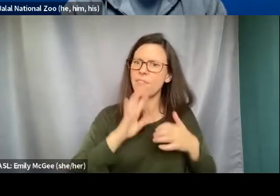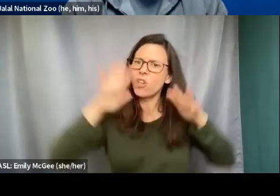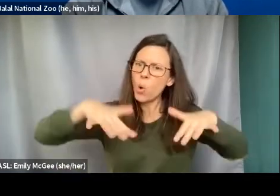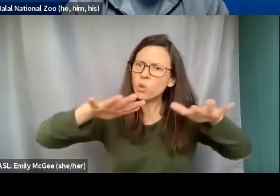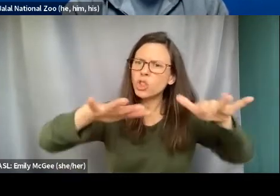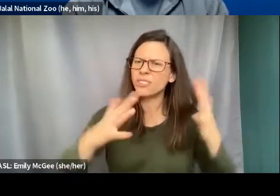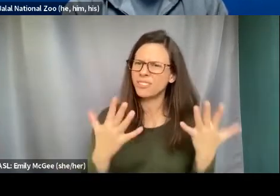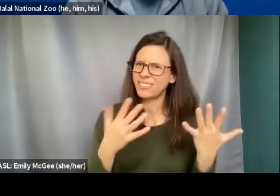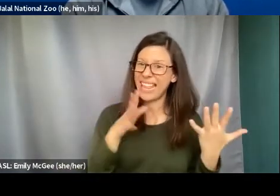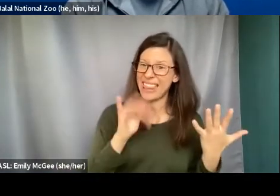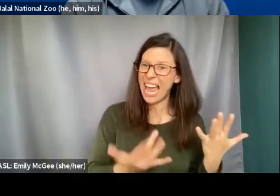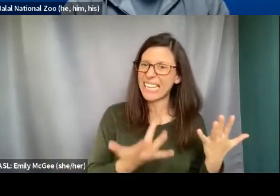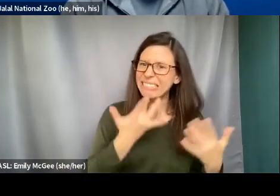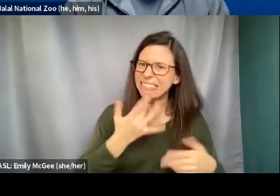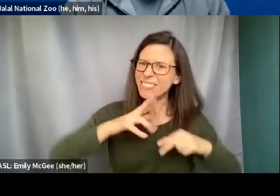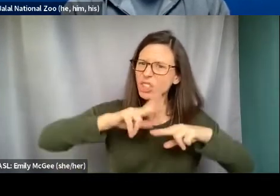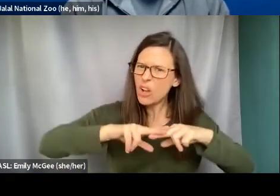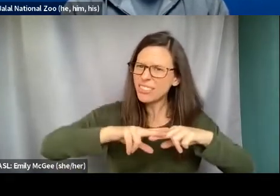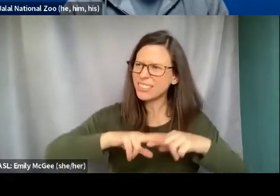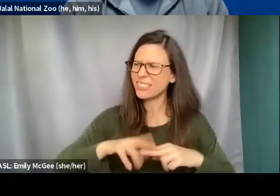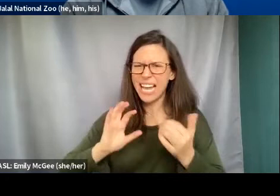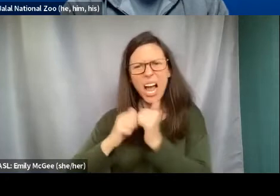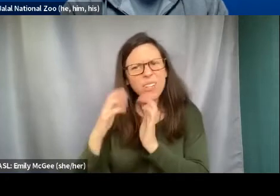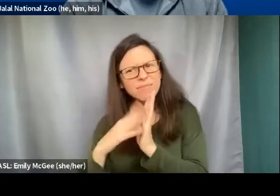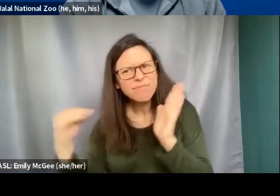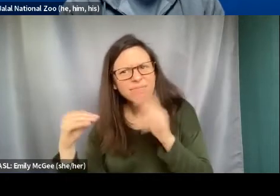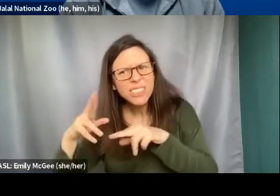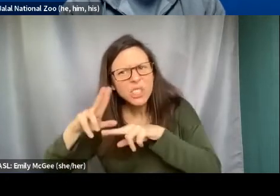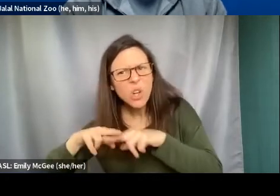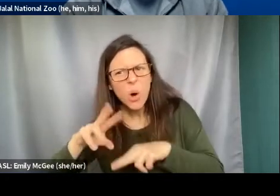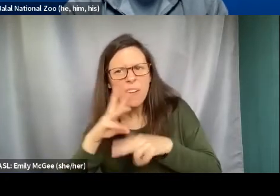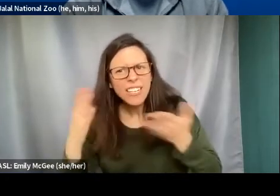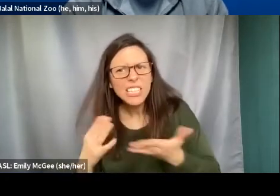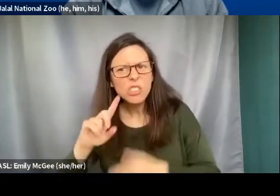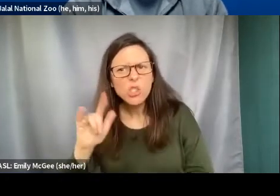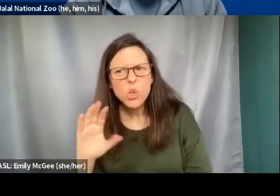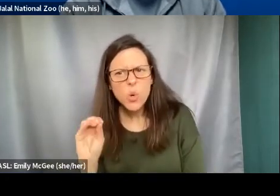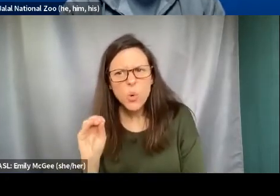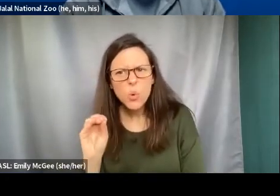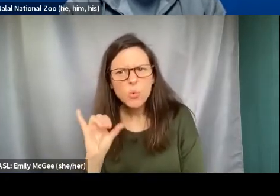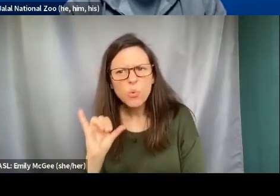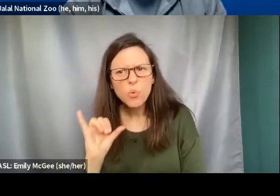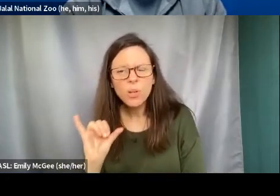salt water for our animals? And I'm going to launch another poll here. We mentioned that the